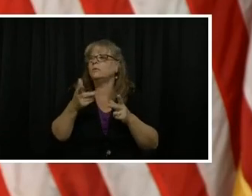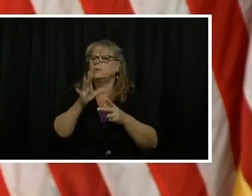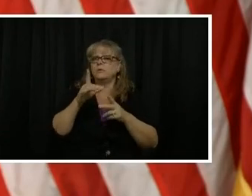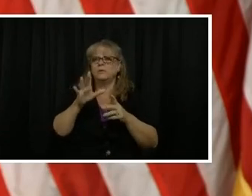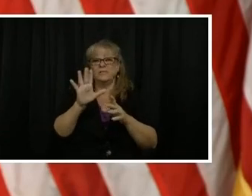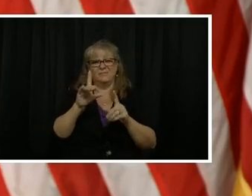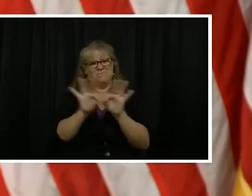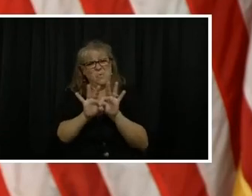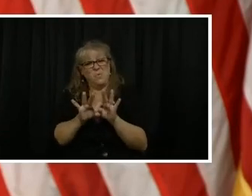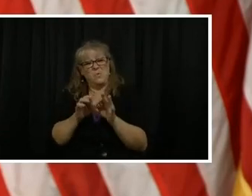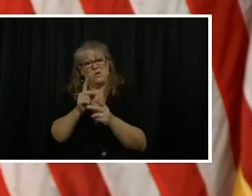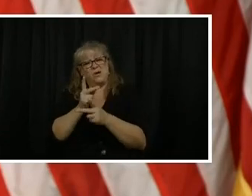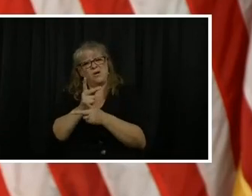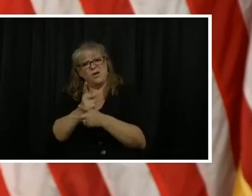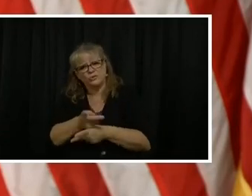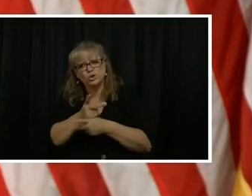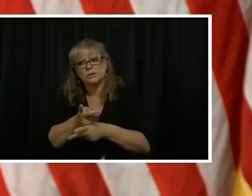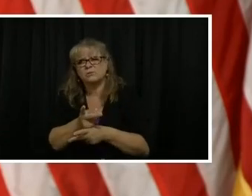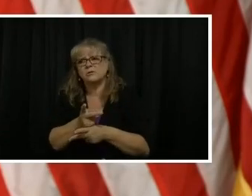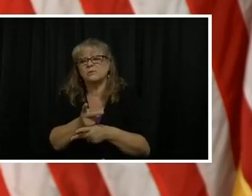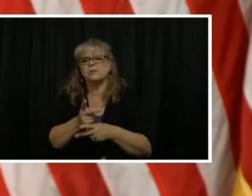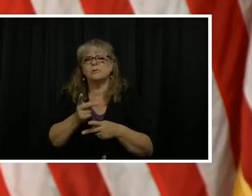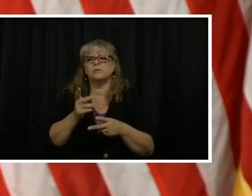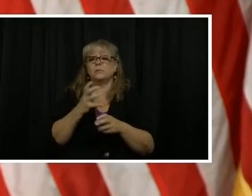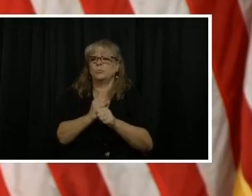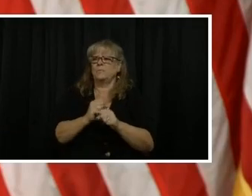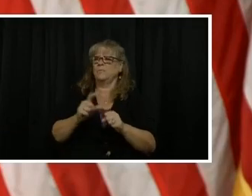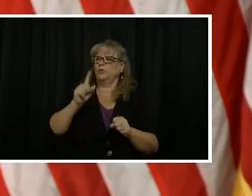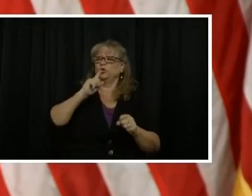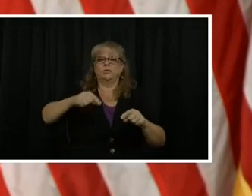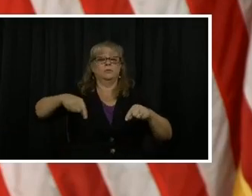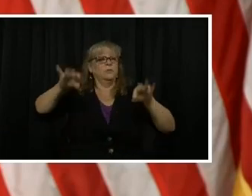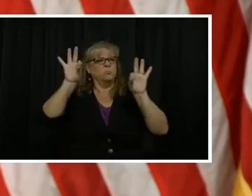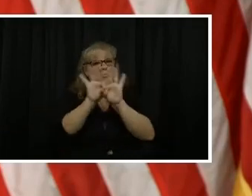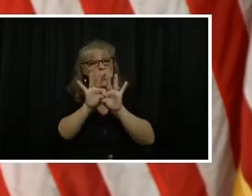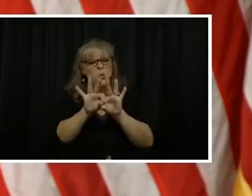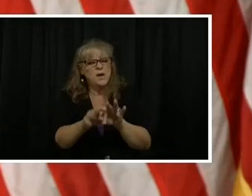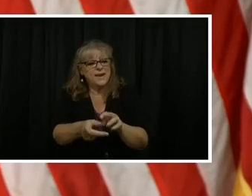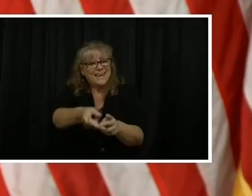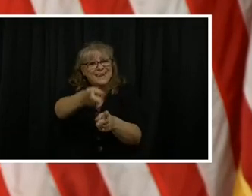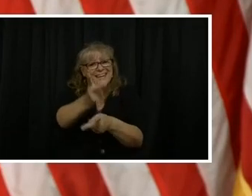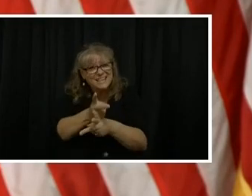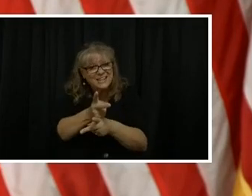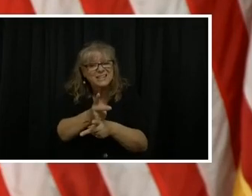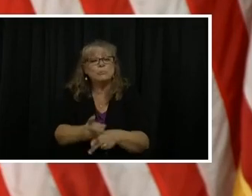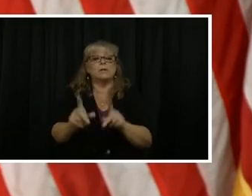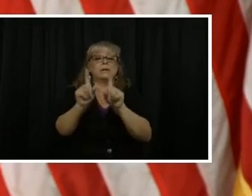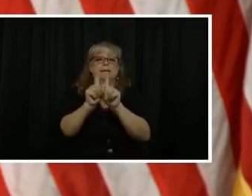WERE LIVING IN EARLY JUNE. AND MAKE SURE WE ARE MORE CAUTIOUS. WE NEED TO MAKE SURE THAT WE